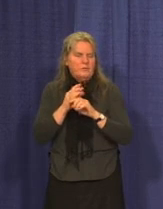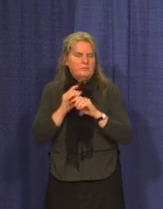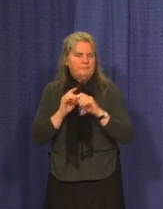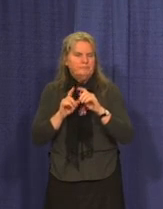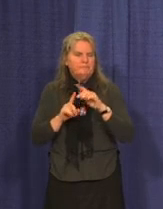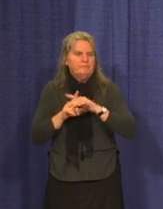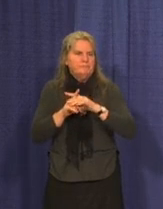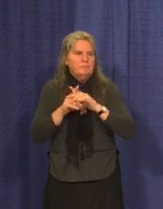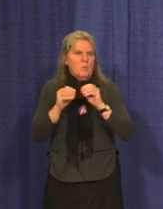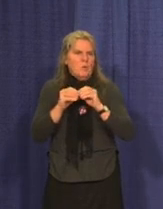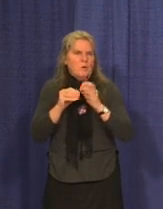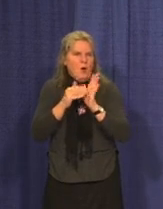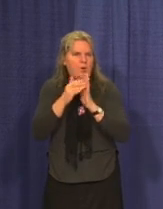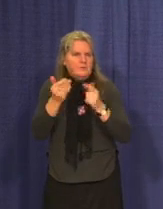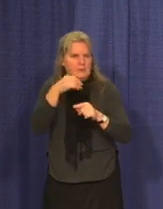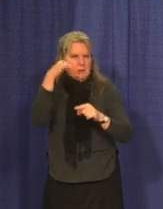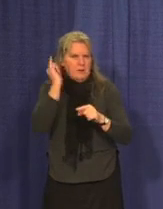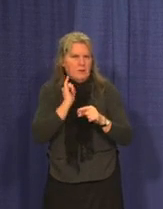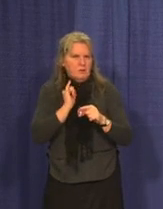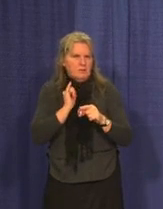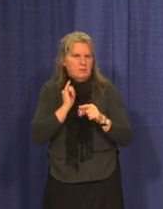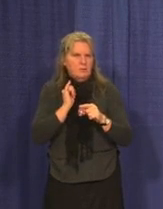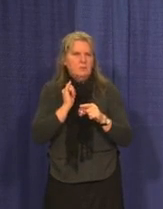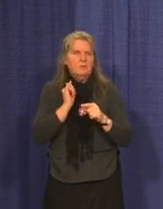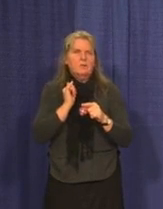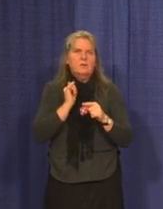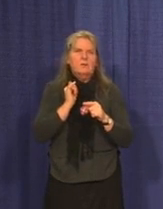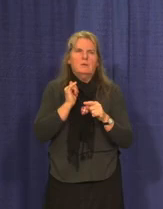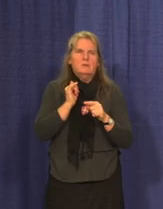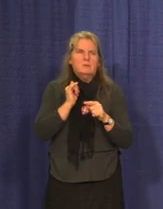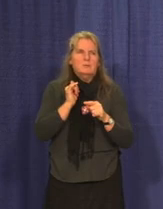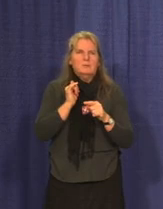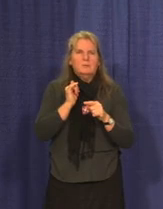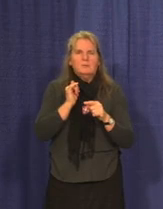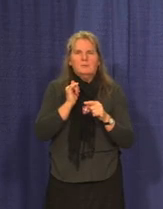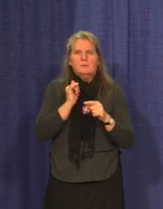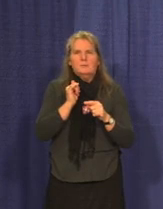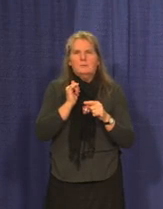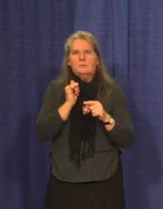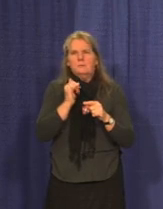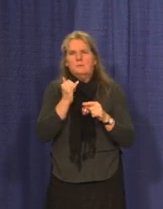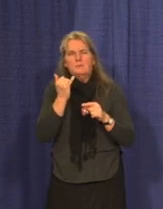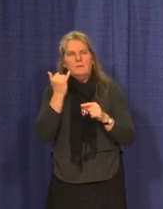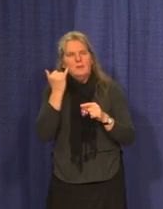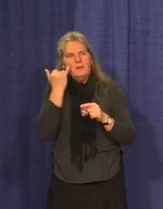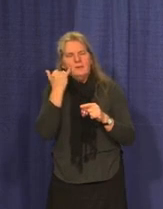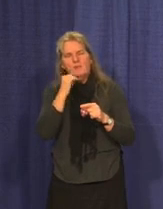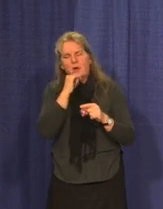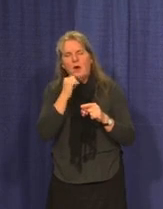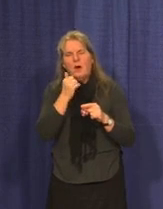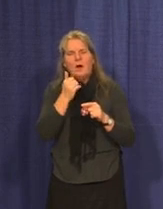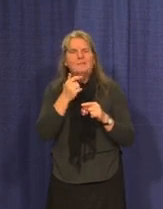frequent cases sort of popping up a year -- here in the territory in just within the spaces where we would not have